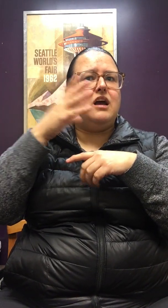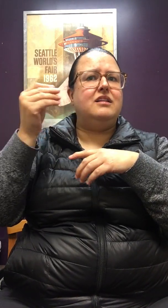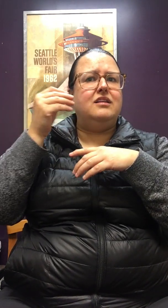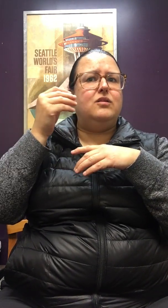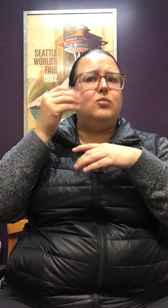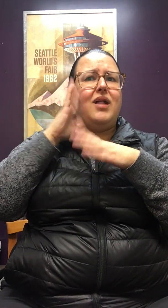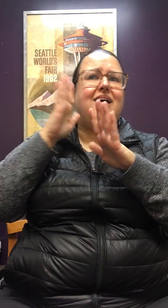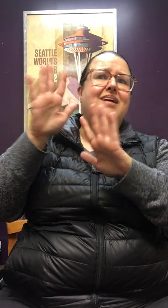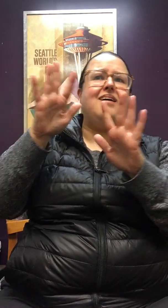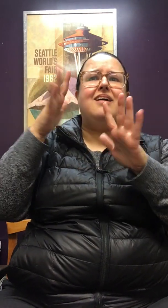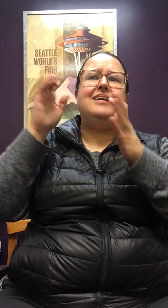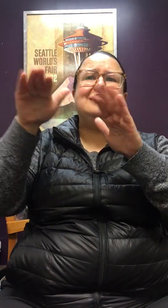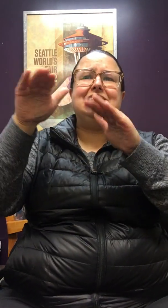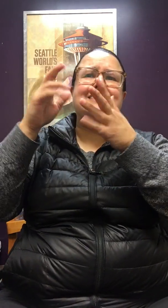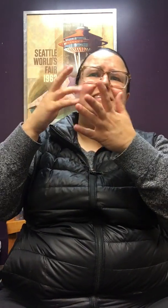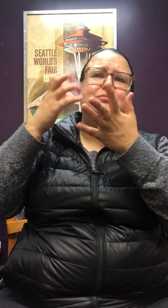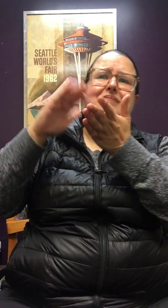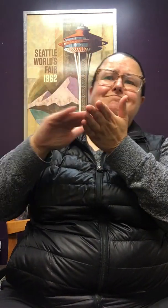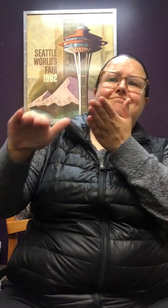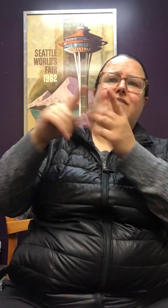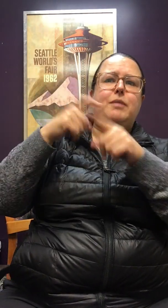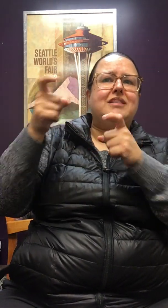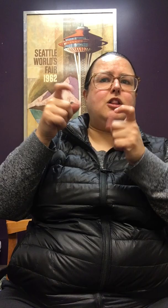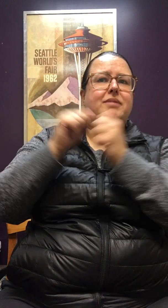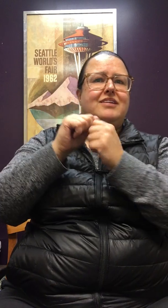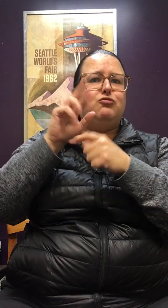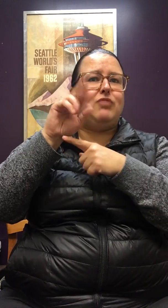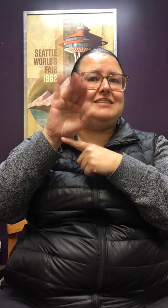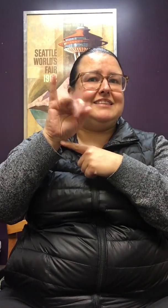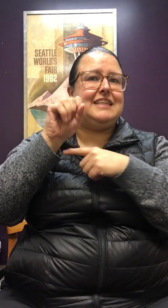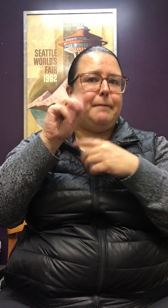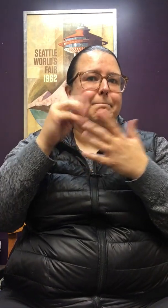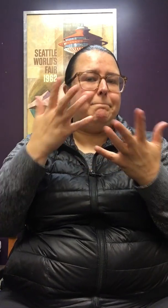and expect to be exempted from dealing with racism.